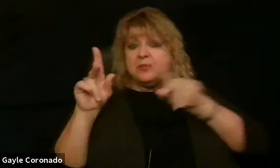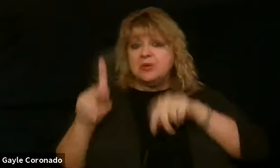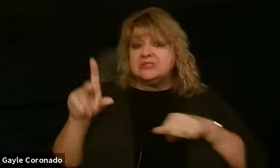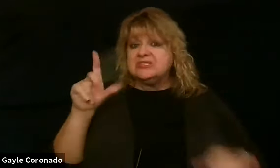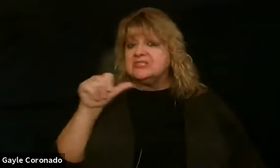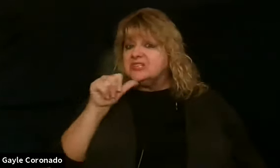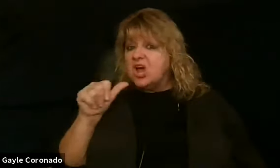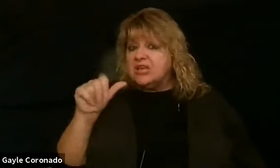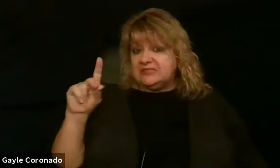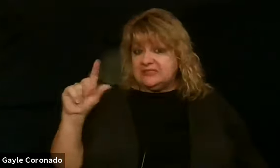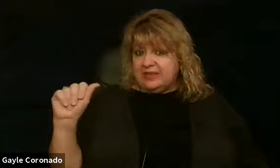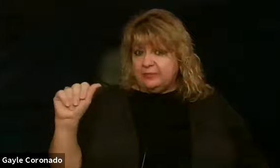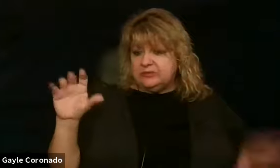It's.